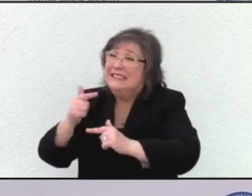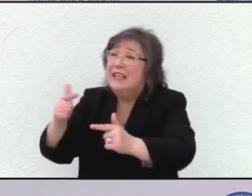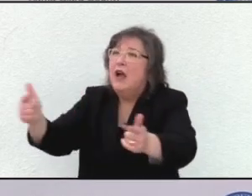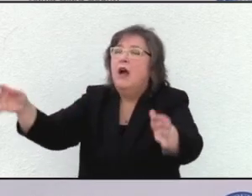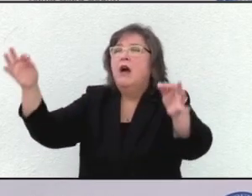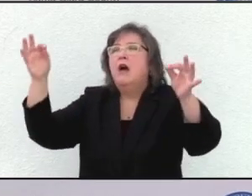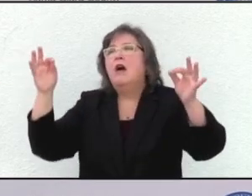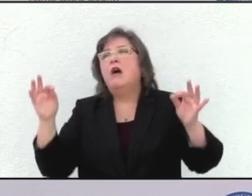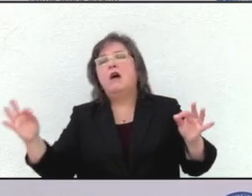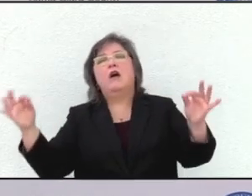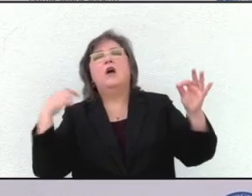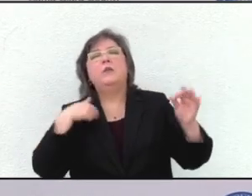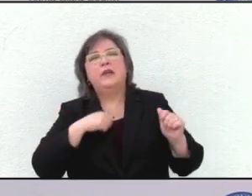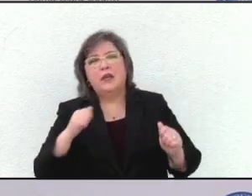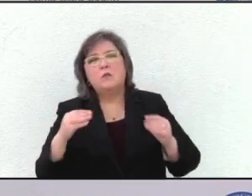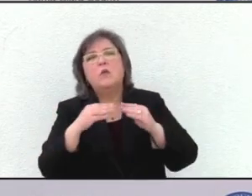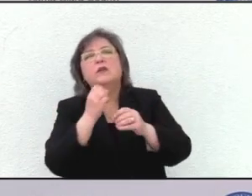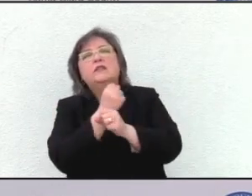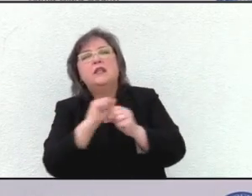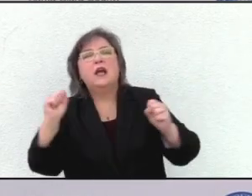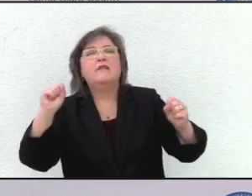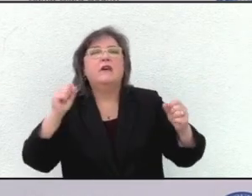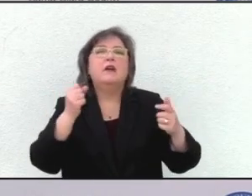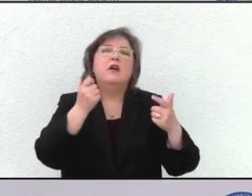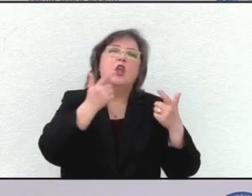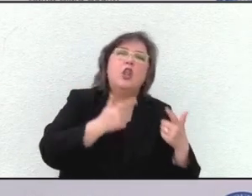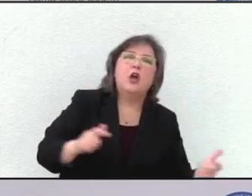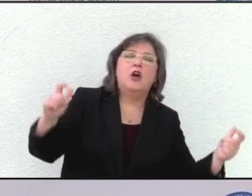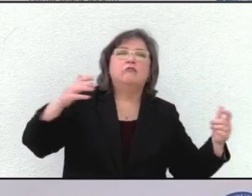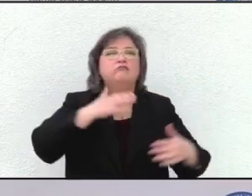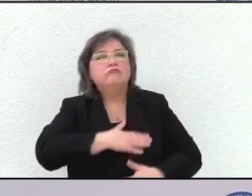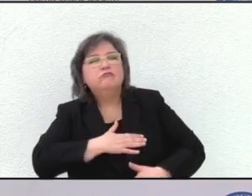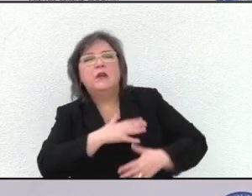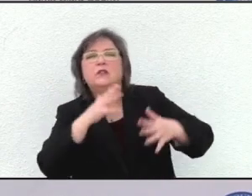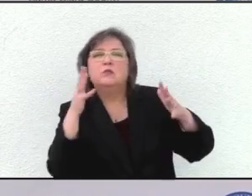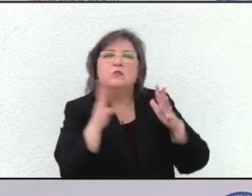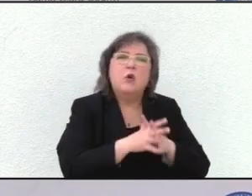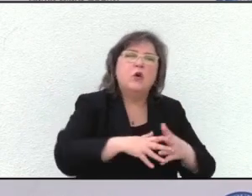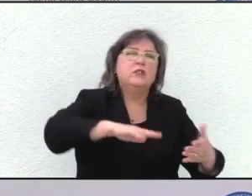can resume safely for all of us, something we all very much want to see happen, and happen